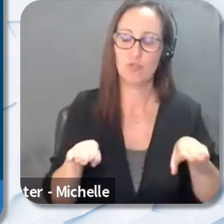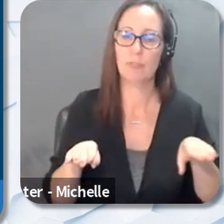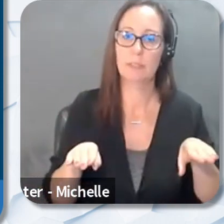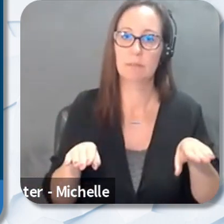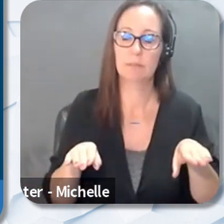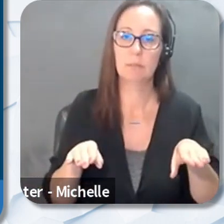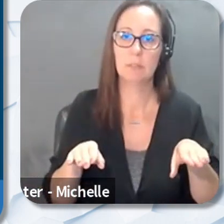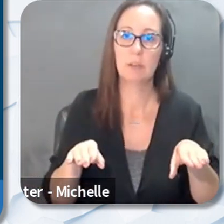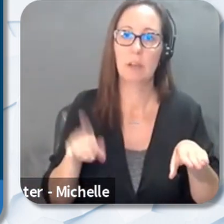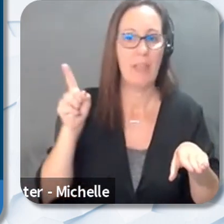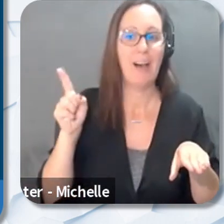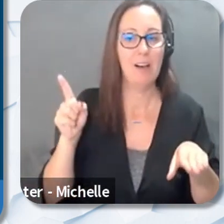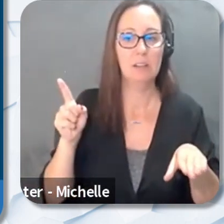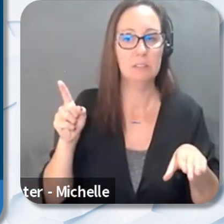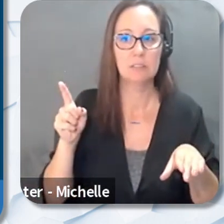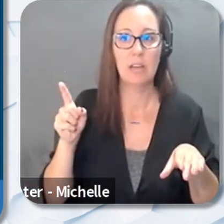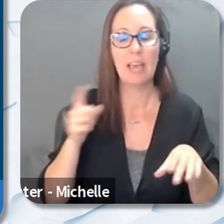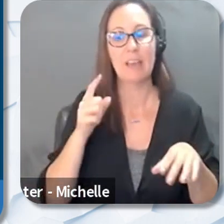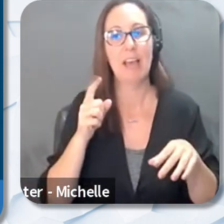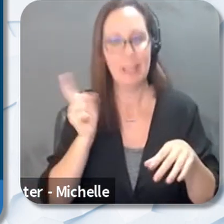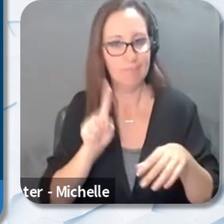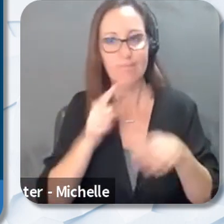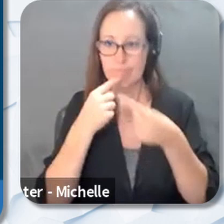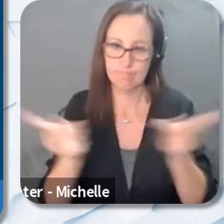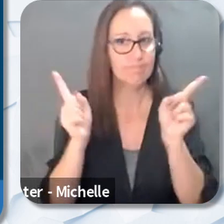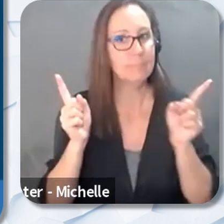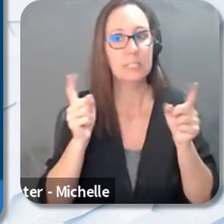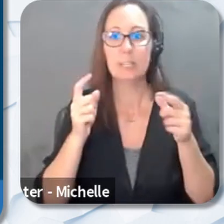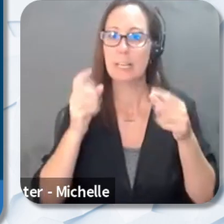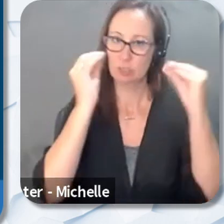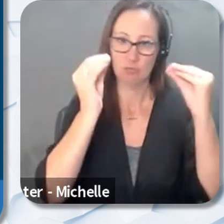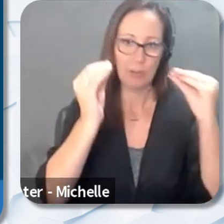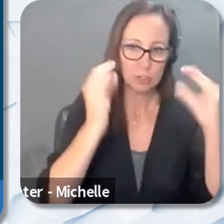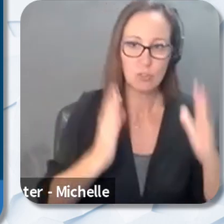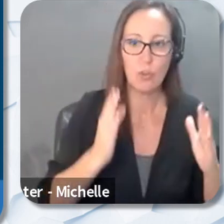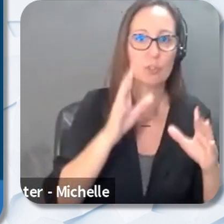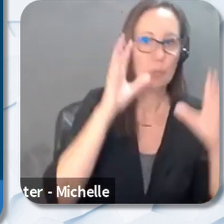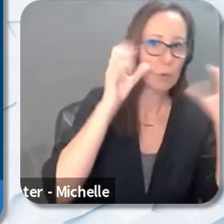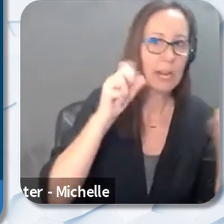That and saying that in front of instructional superintendents and principals goes a long